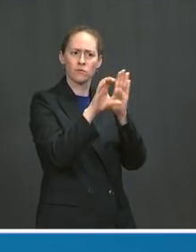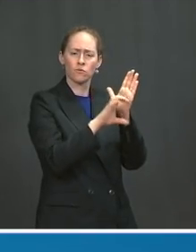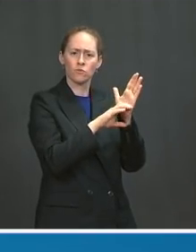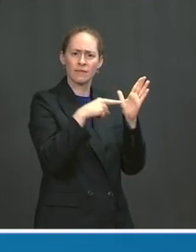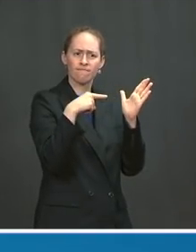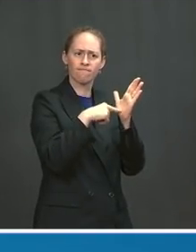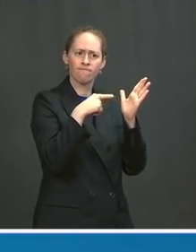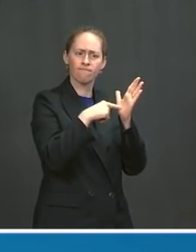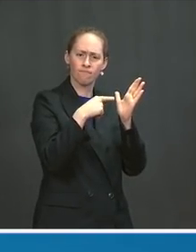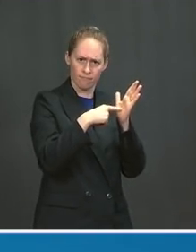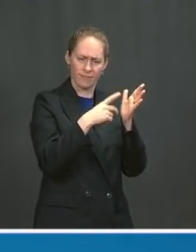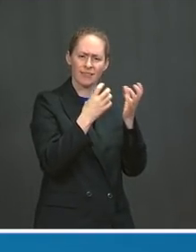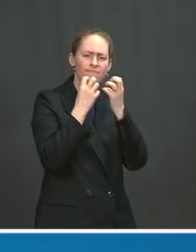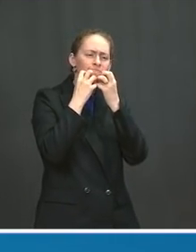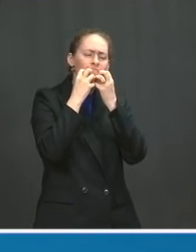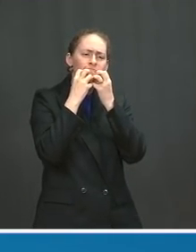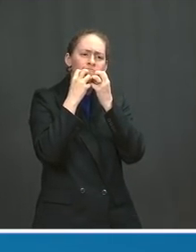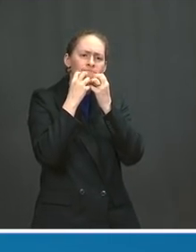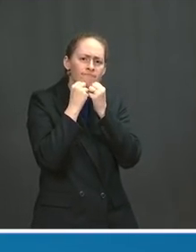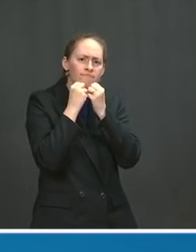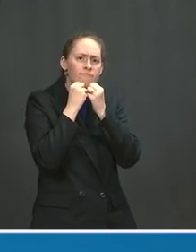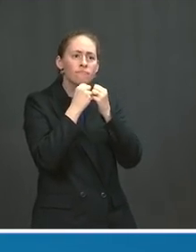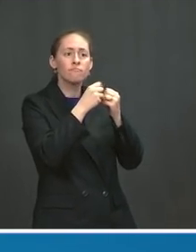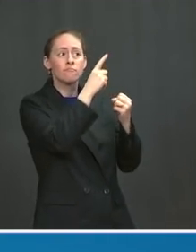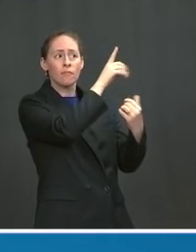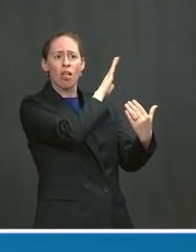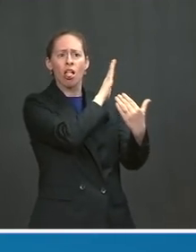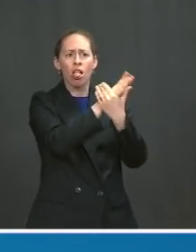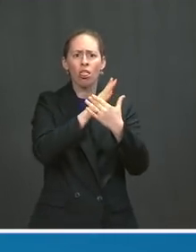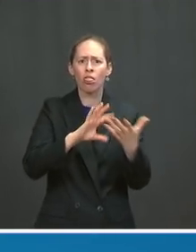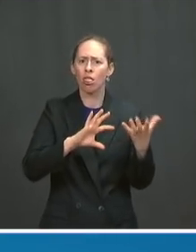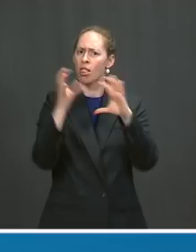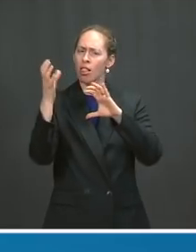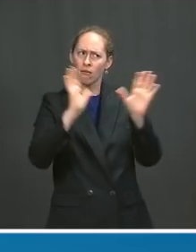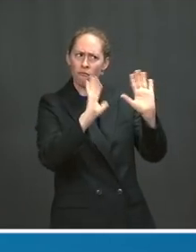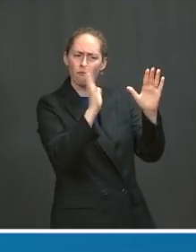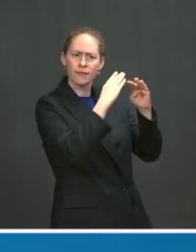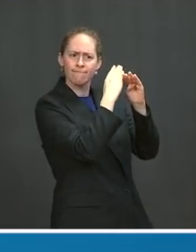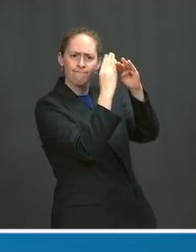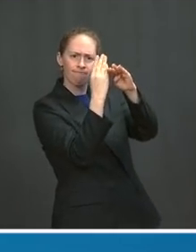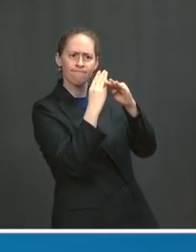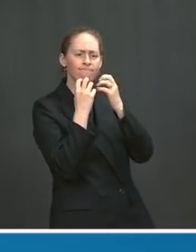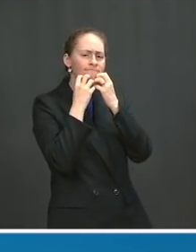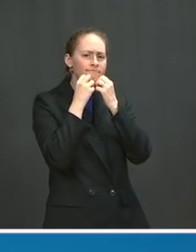an oath that has its roots in the founding of our nation.